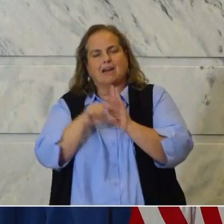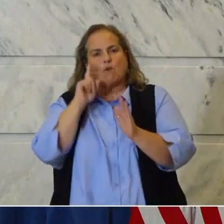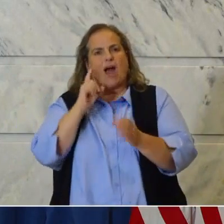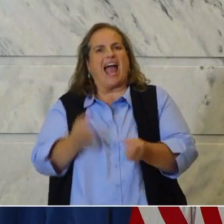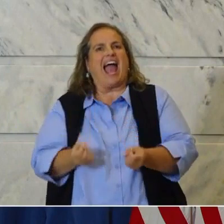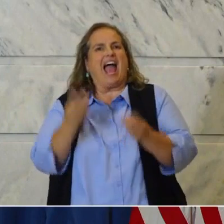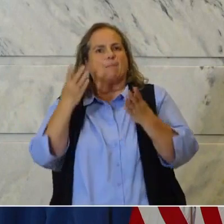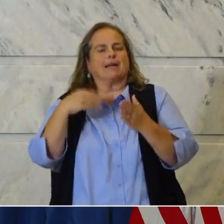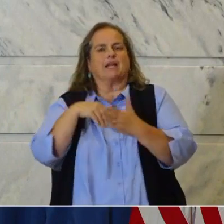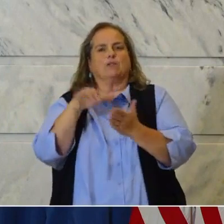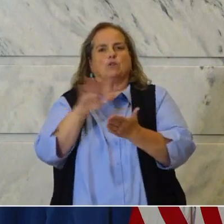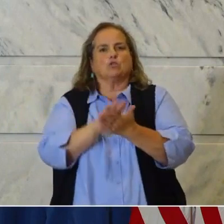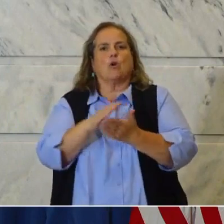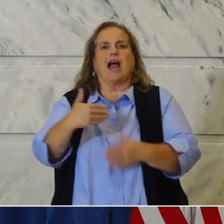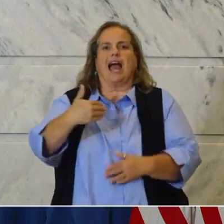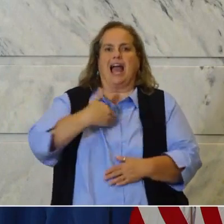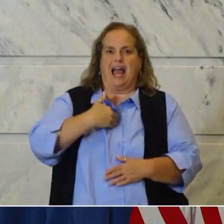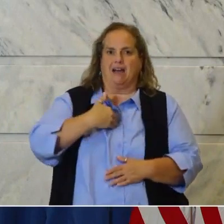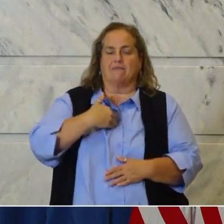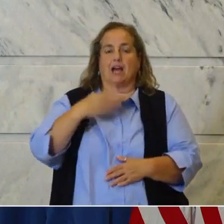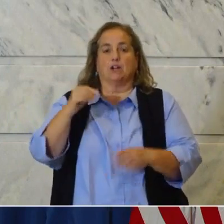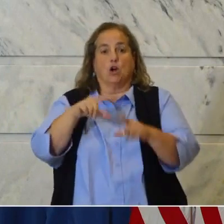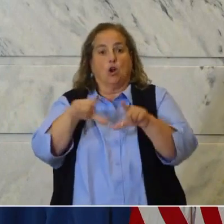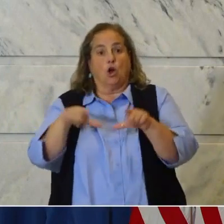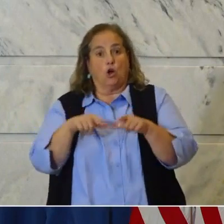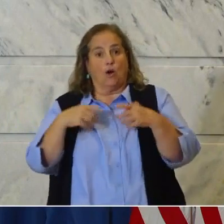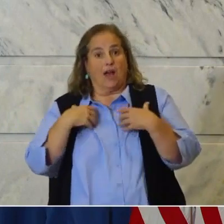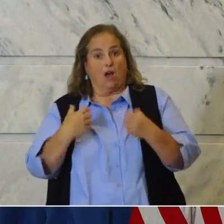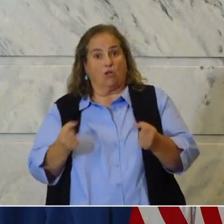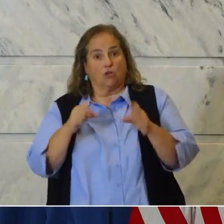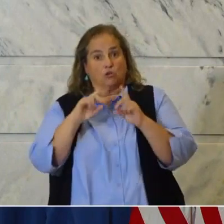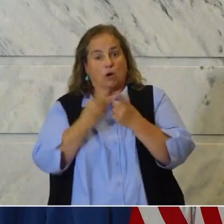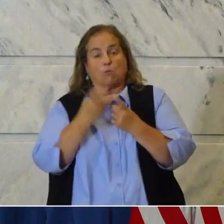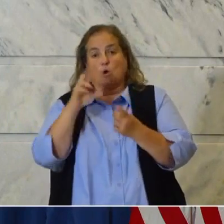their school and then the local health department or the state working with